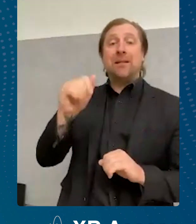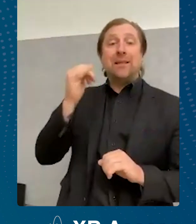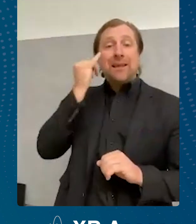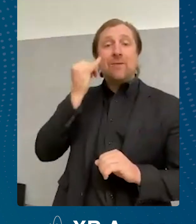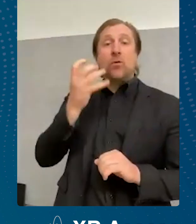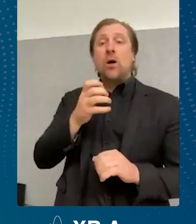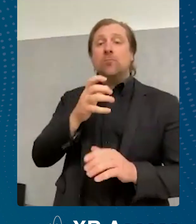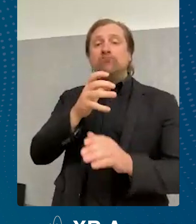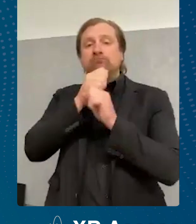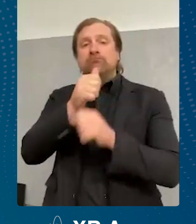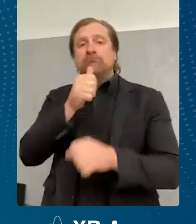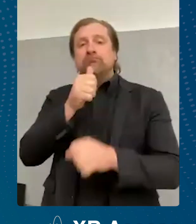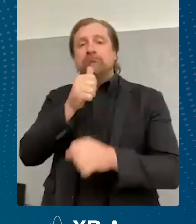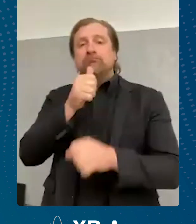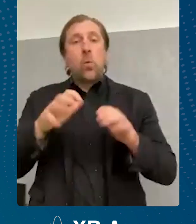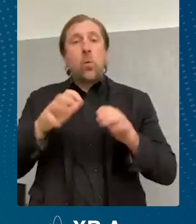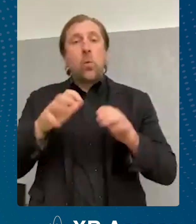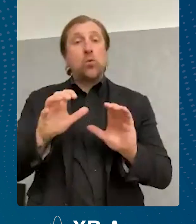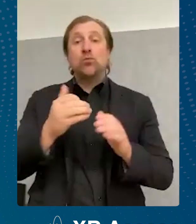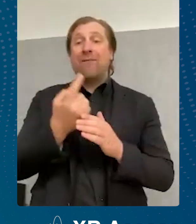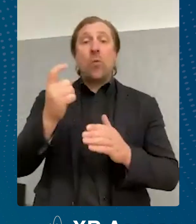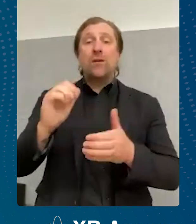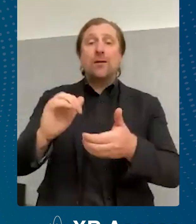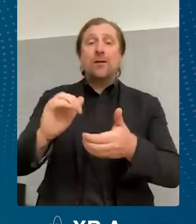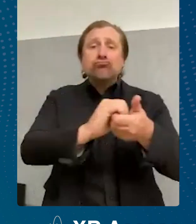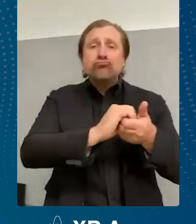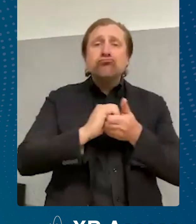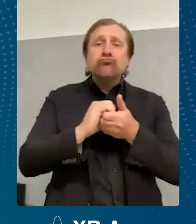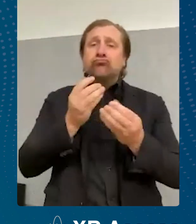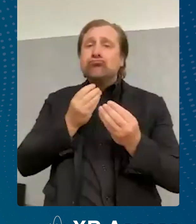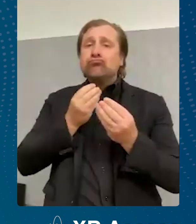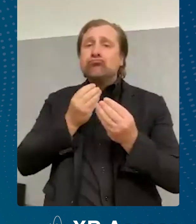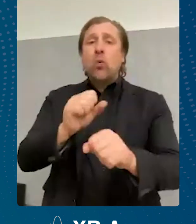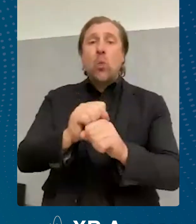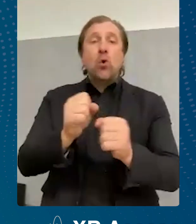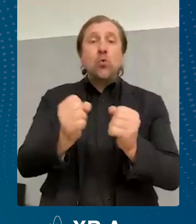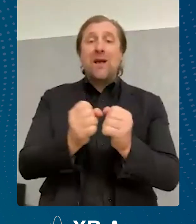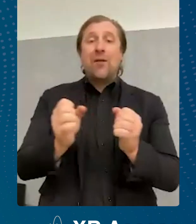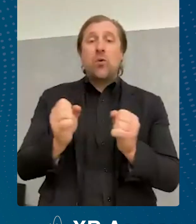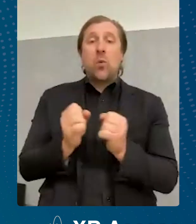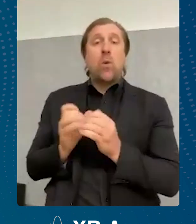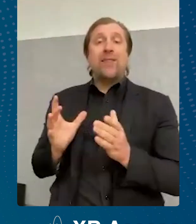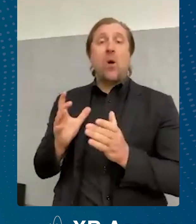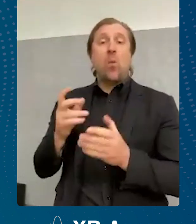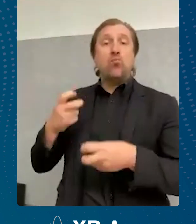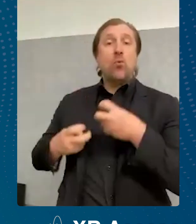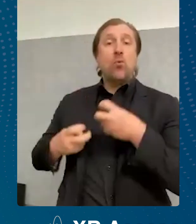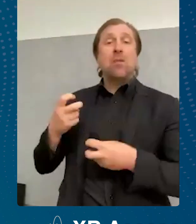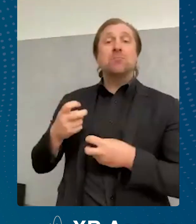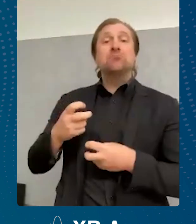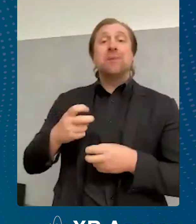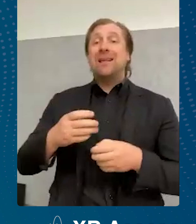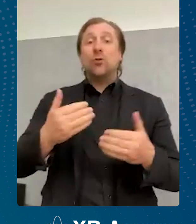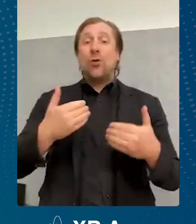So everybody can work seamlessly together without any problems, and still have same adaptations that